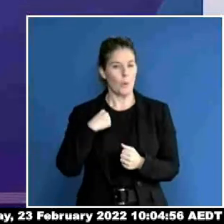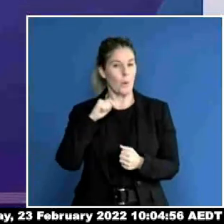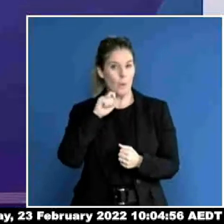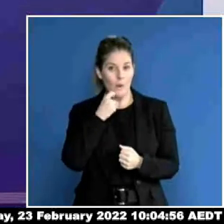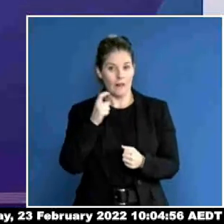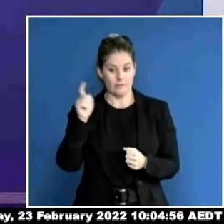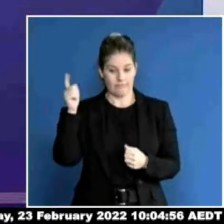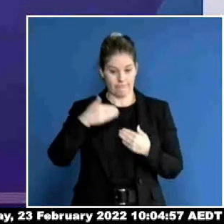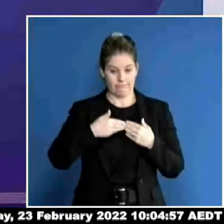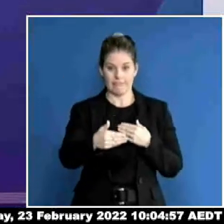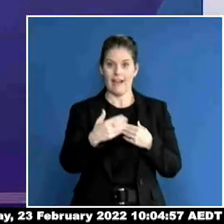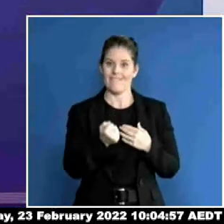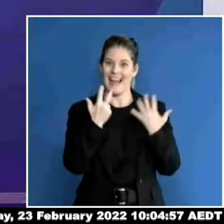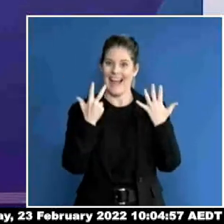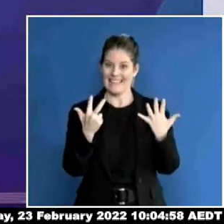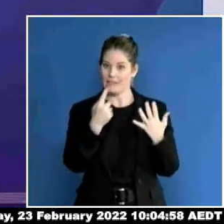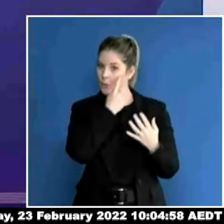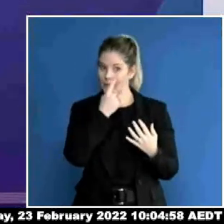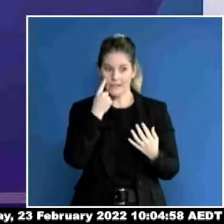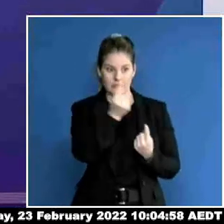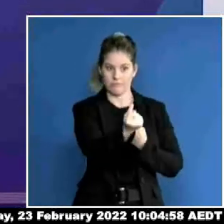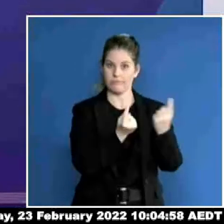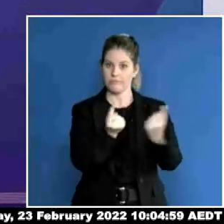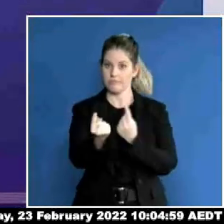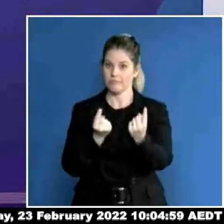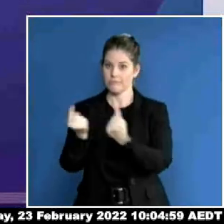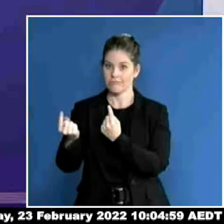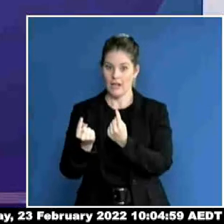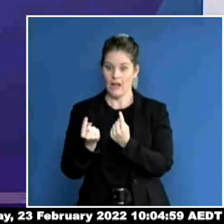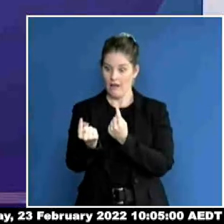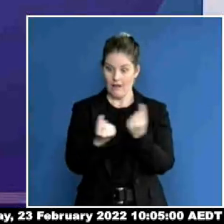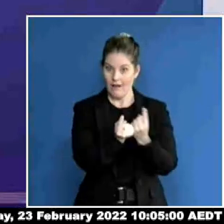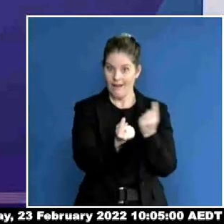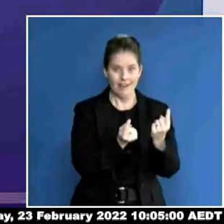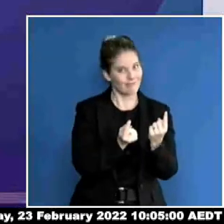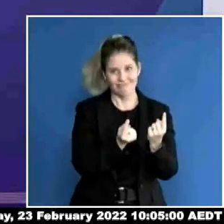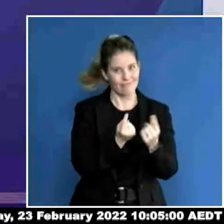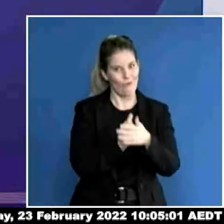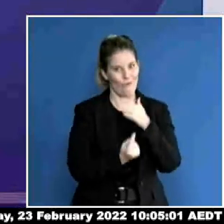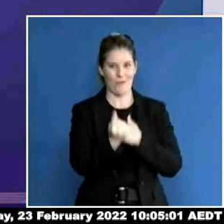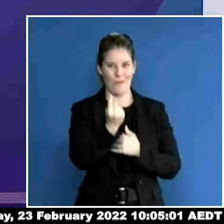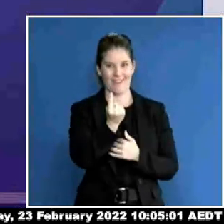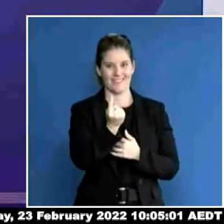A number of parties have been given leave to appear at the hearing and their legal